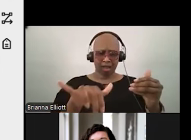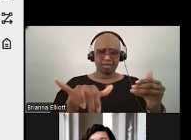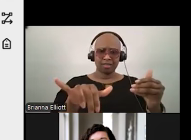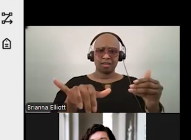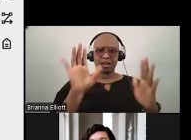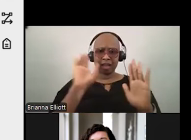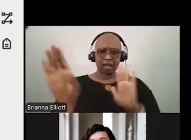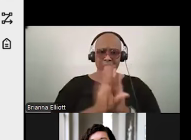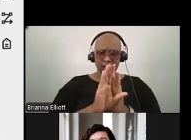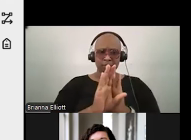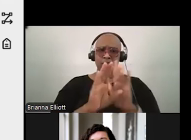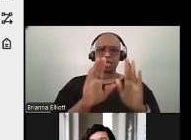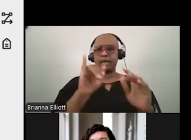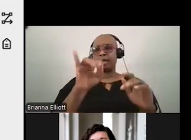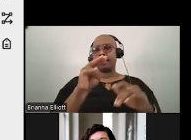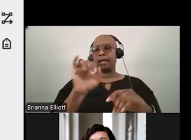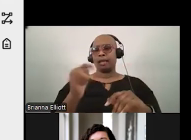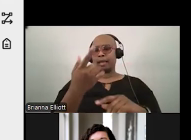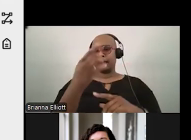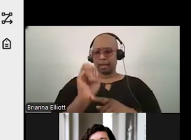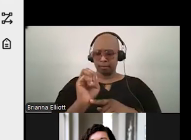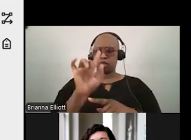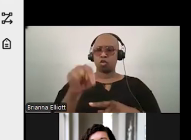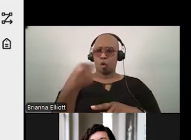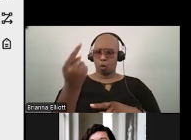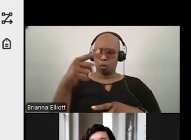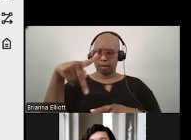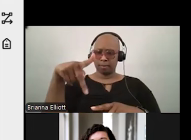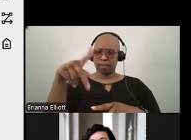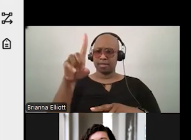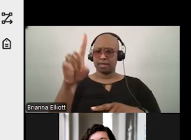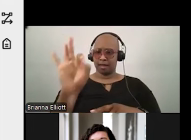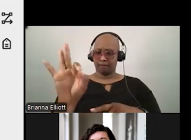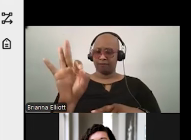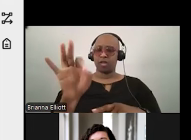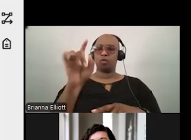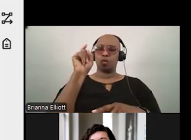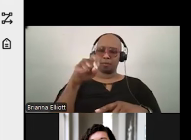reader can't even read it. That has to be the first thing that we fix. There will be some sort